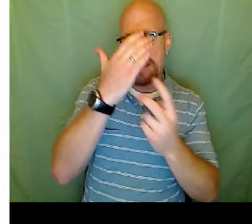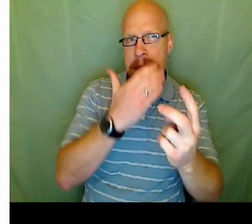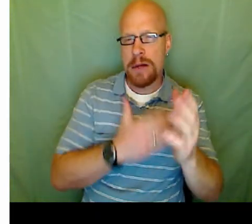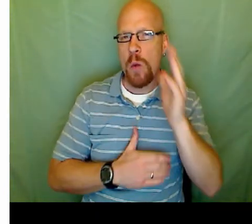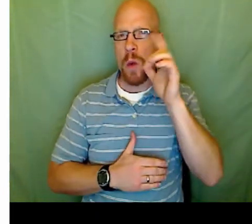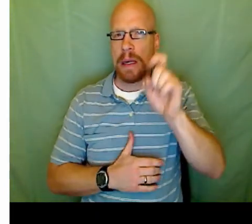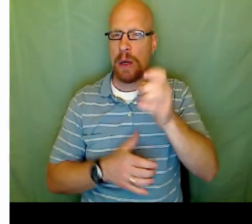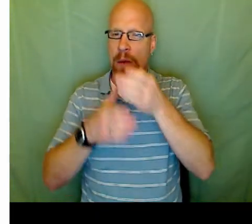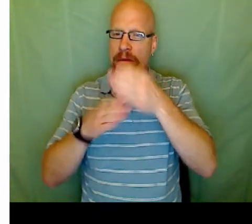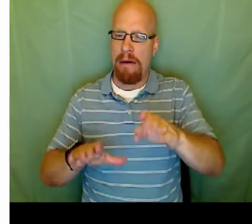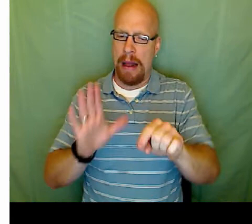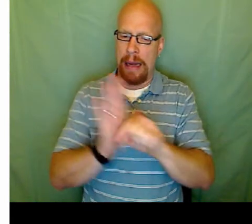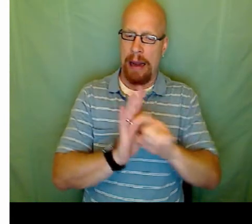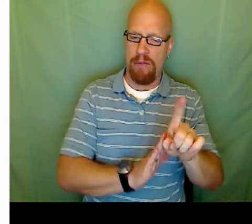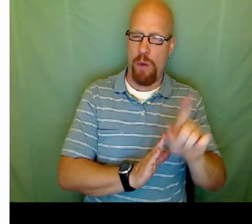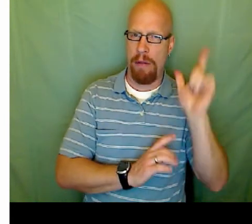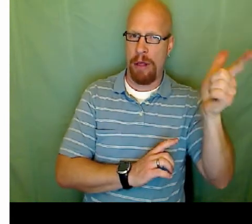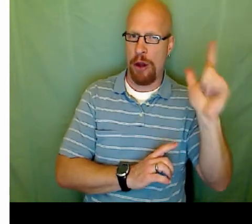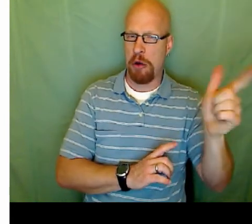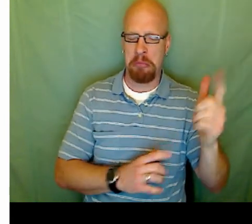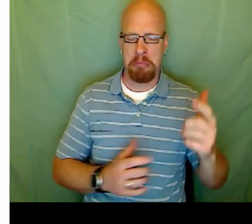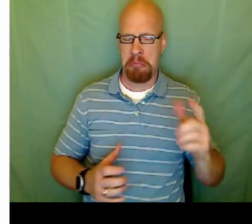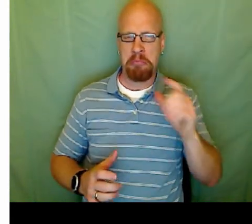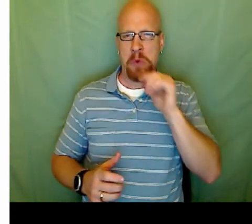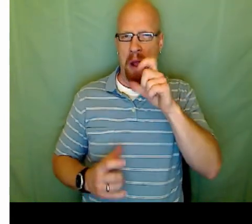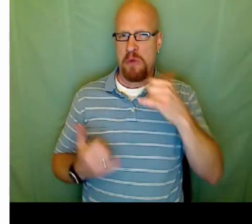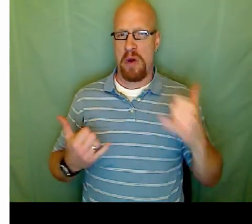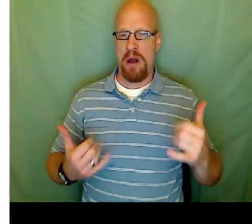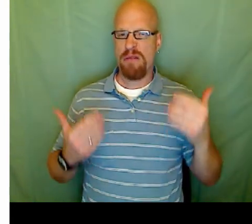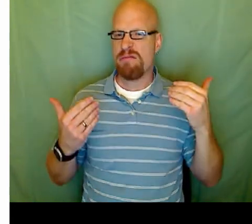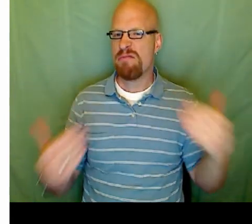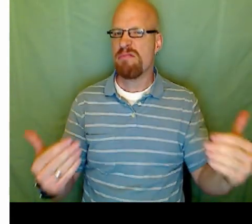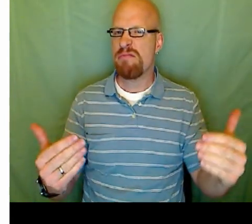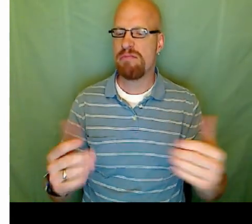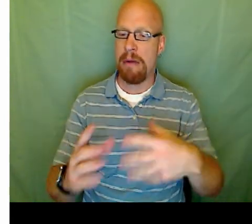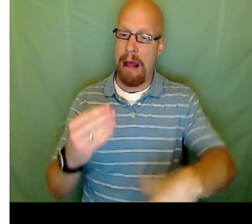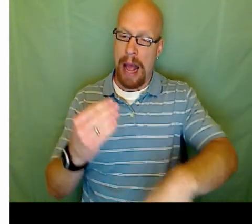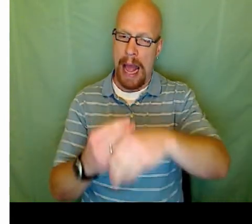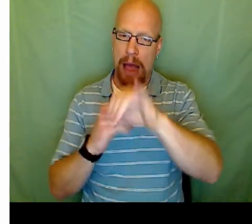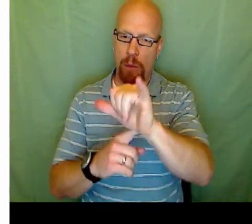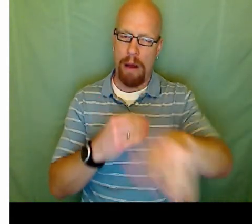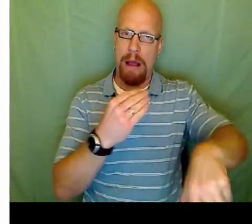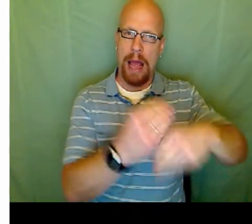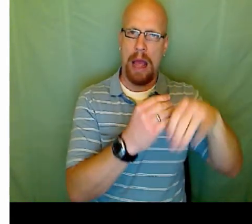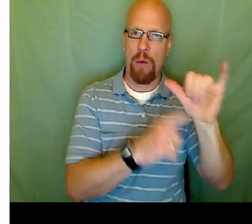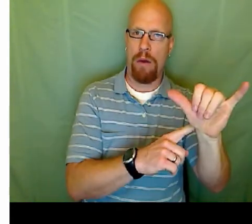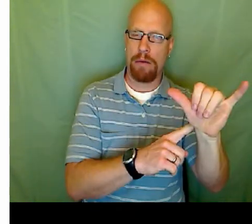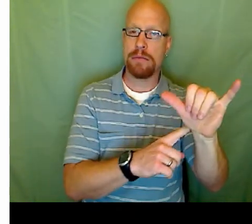because it was negative here as -y, so I decided to actually add y to both sides